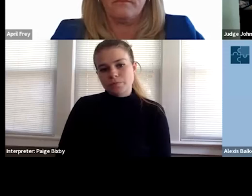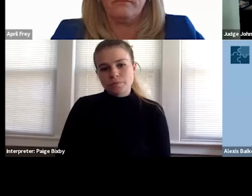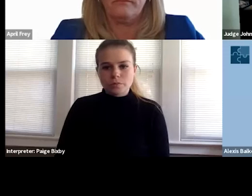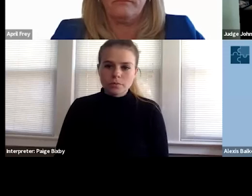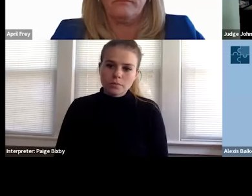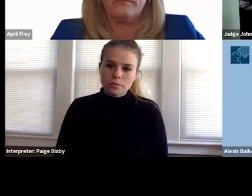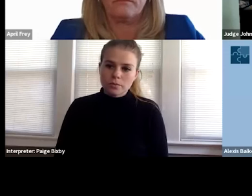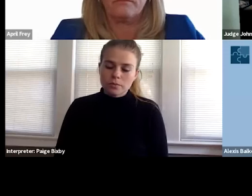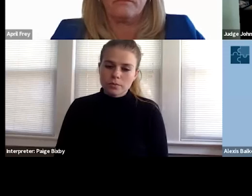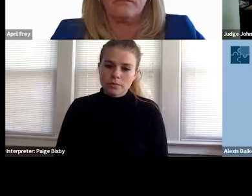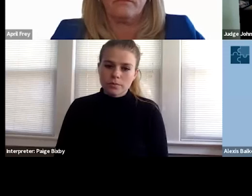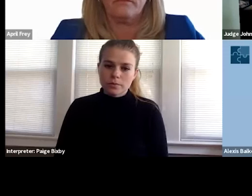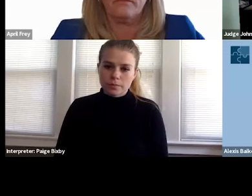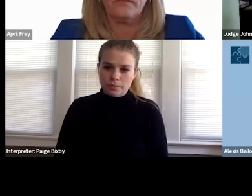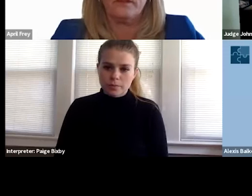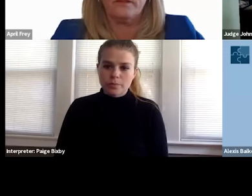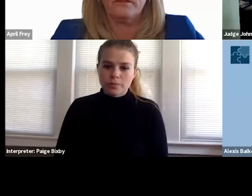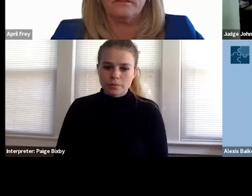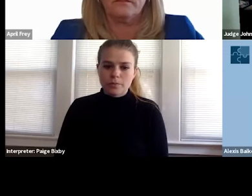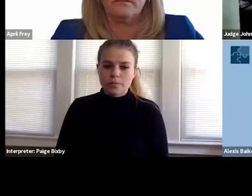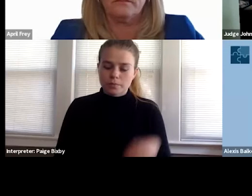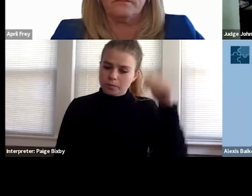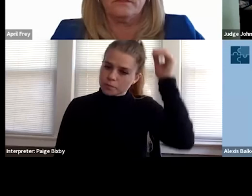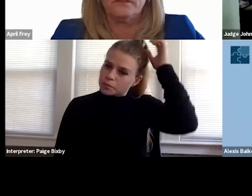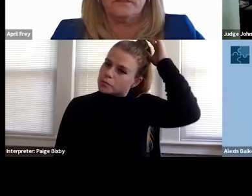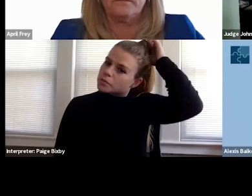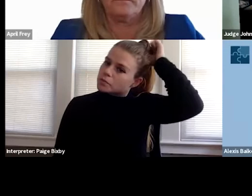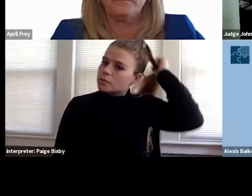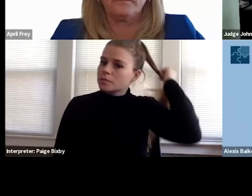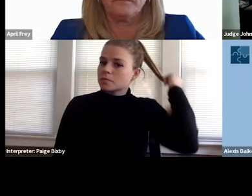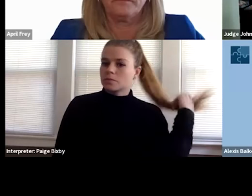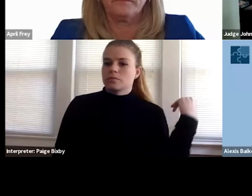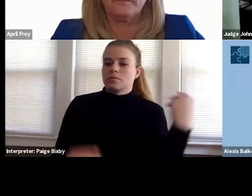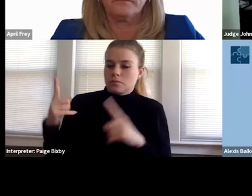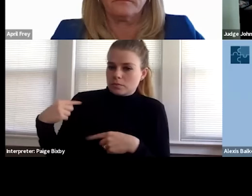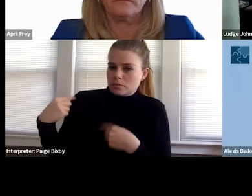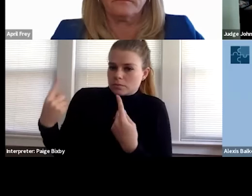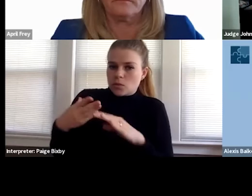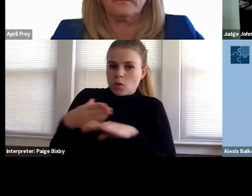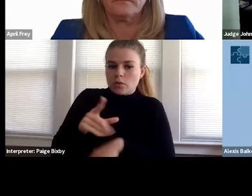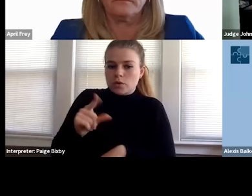So we have worked for many years, over 20 years, in working with family treatment courts